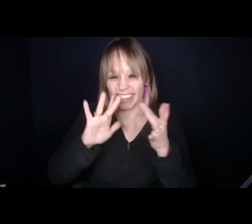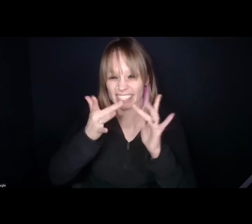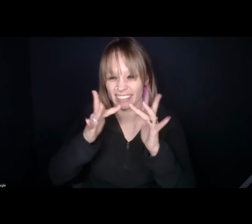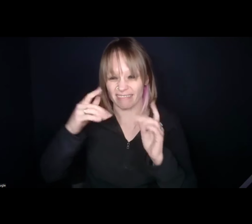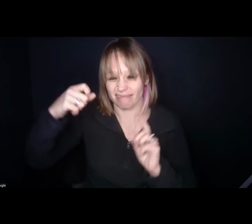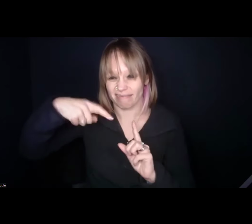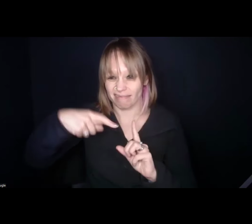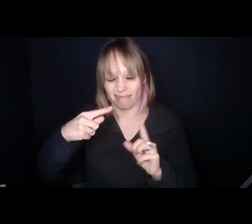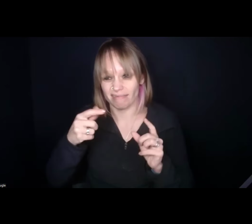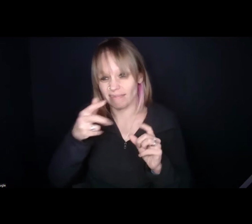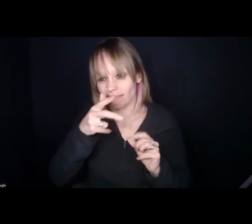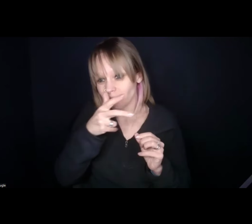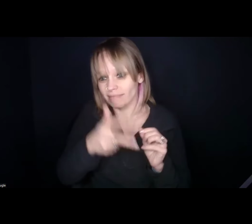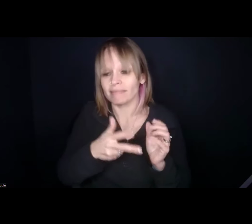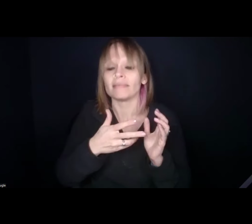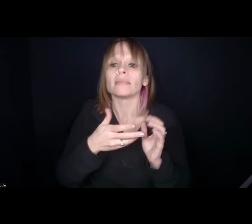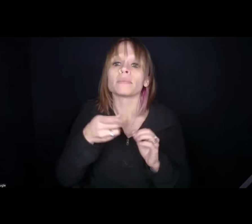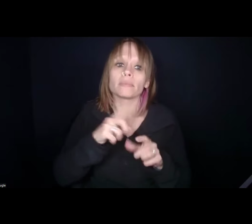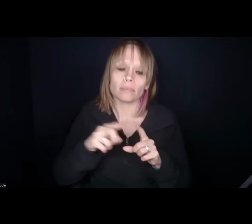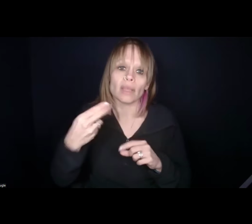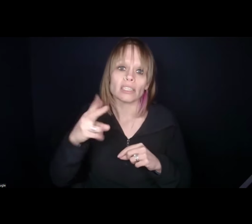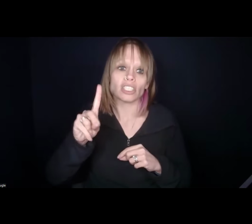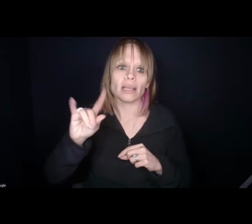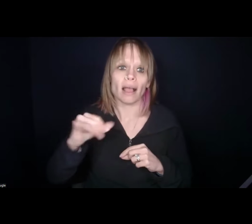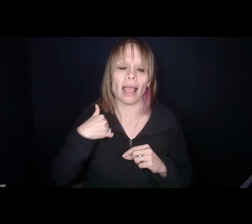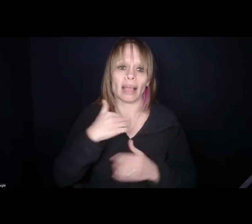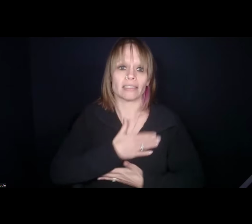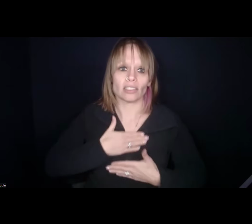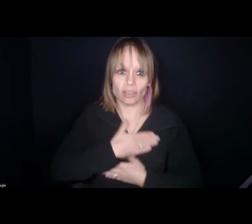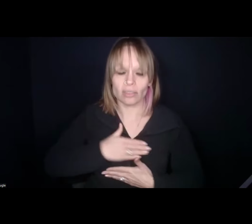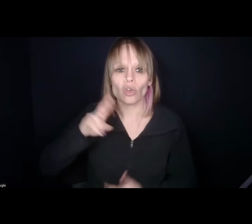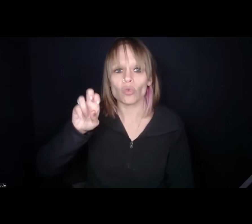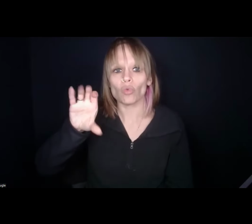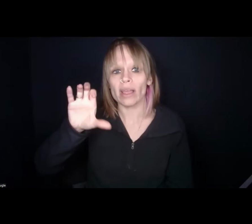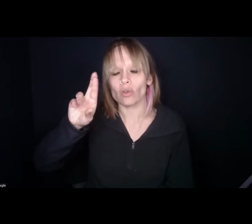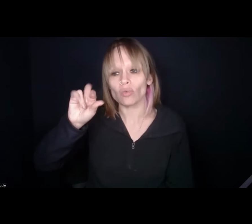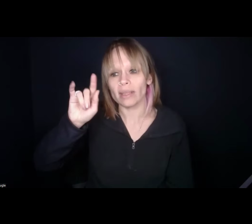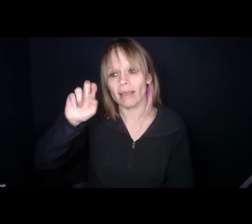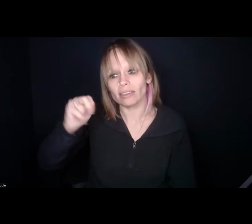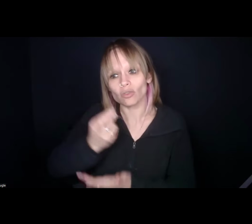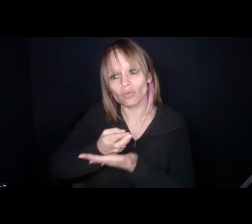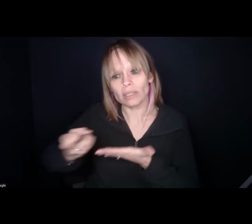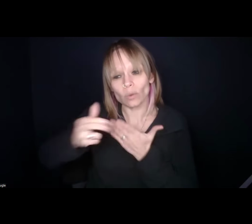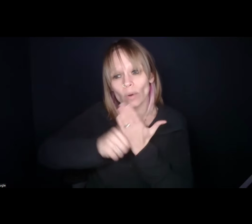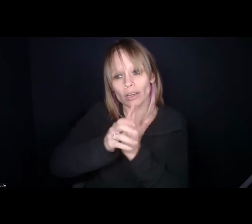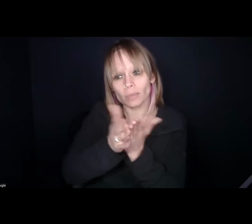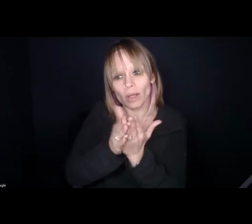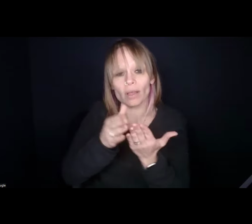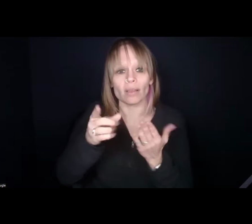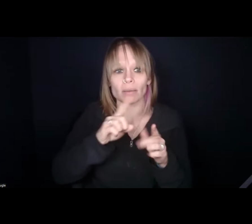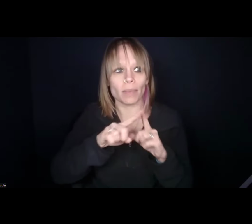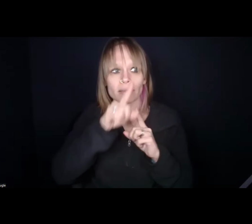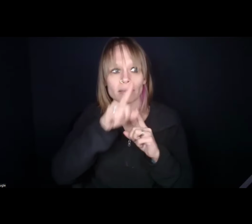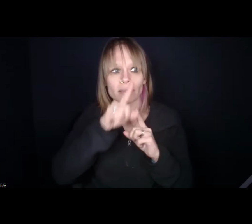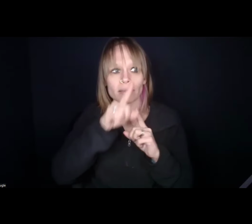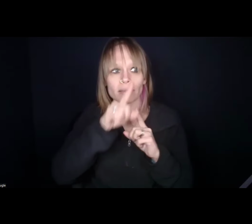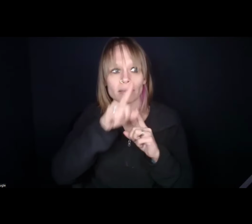sure to mention that HTI does have a recreation resource manual that I didn't see listed on the um the statewide